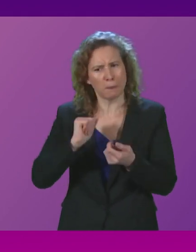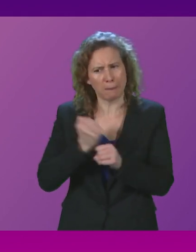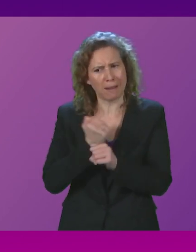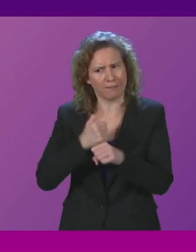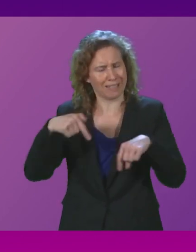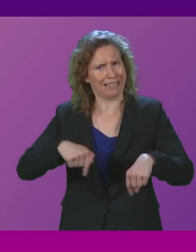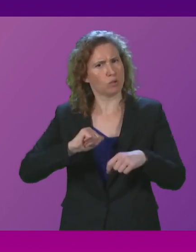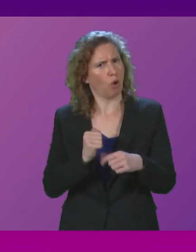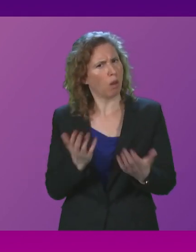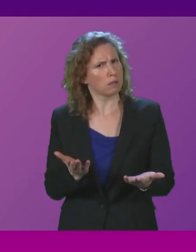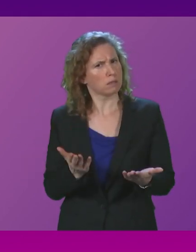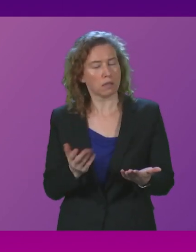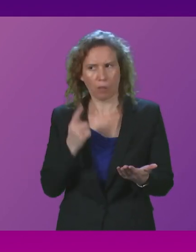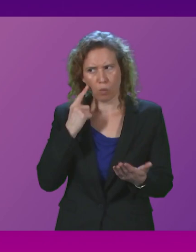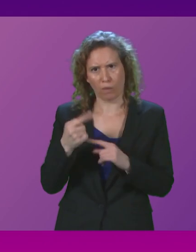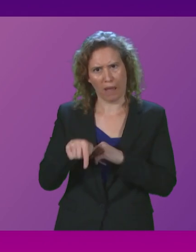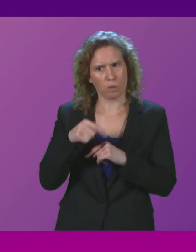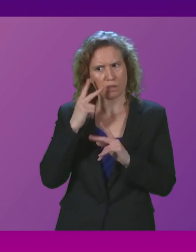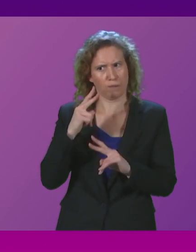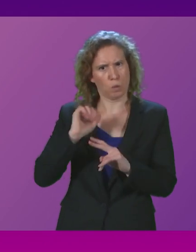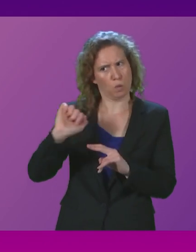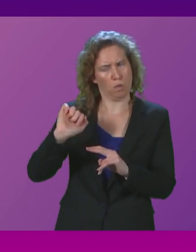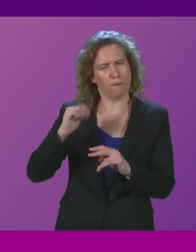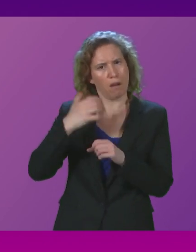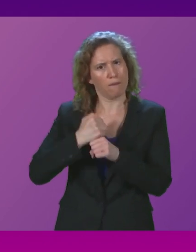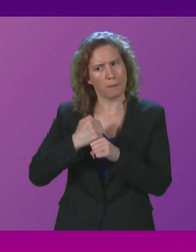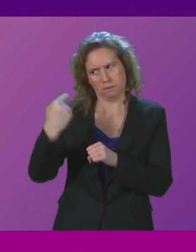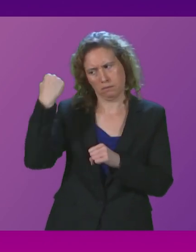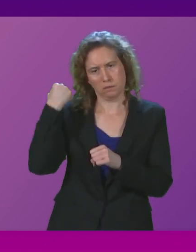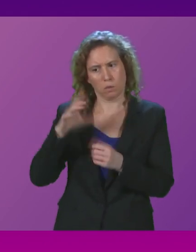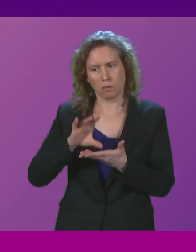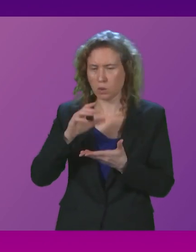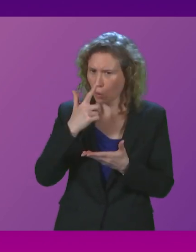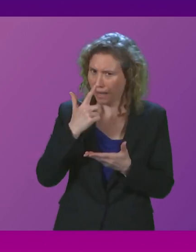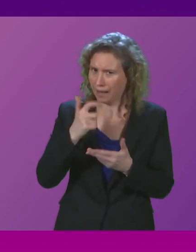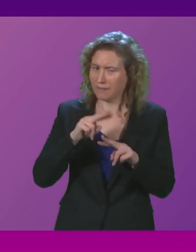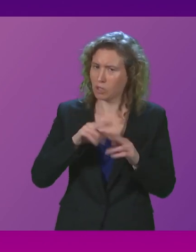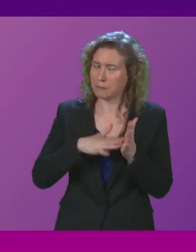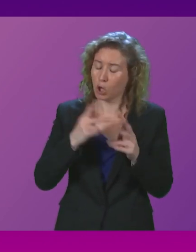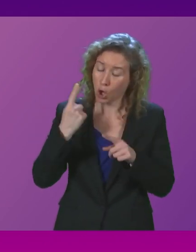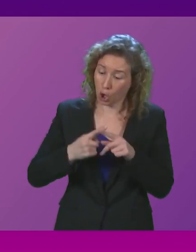I presume that that was the Government’s view when it awarded funding to the company. Will the First Minister urgently investigate the Government’s approach to the purchase